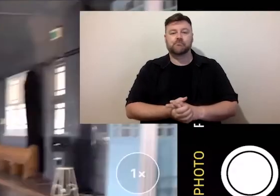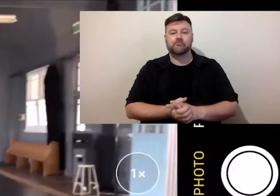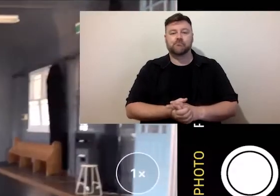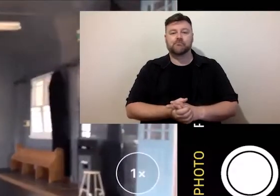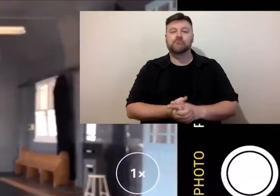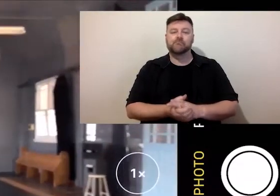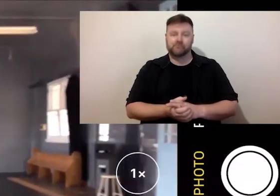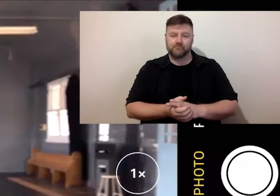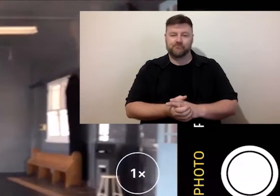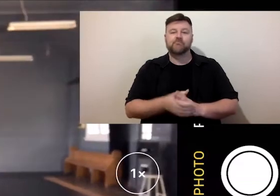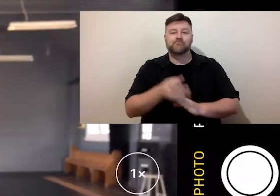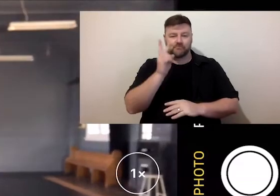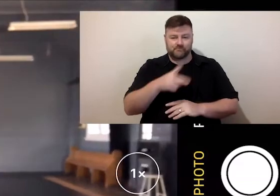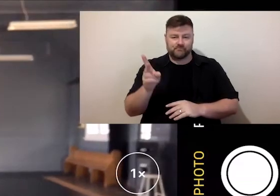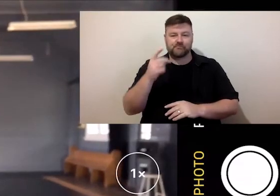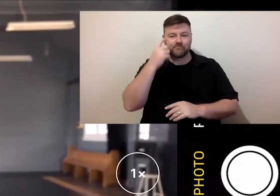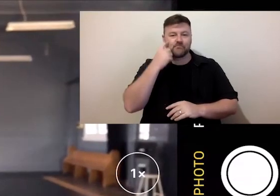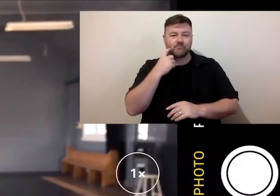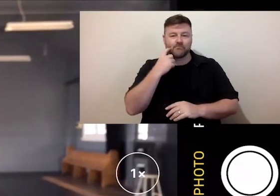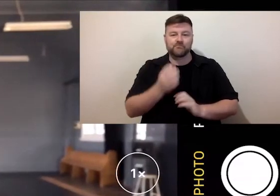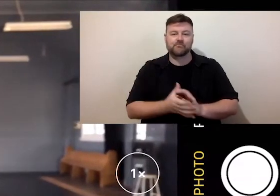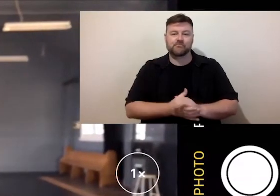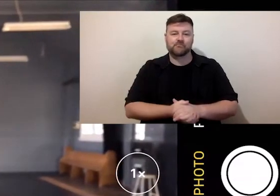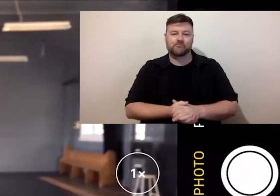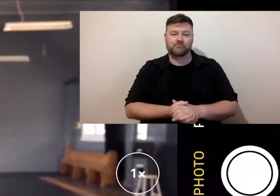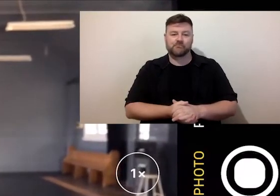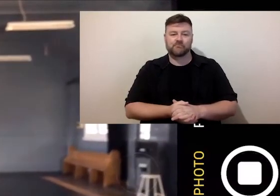Timer 10 seconds.